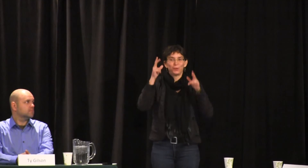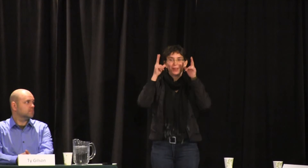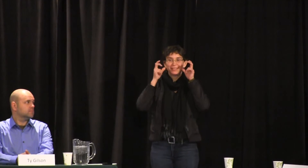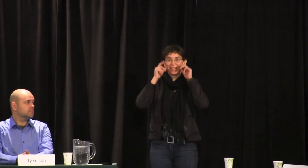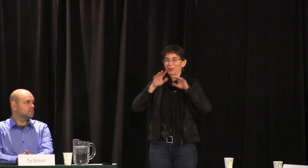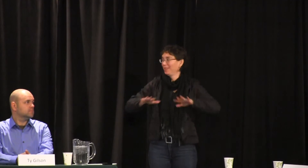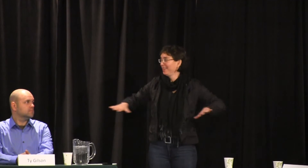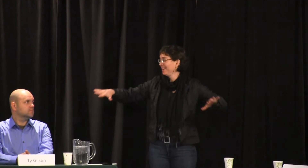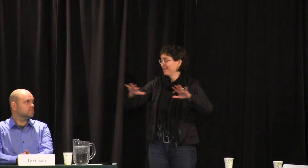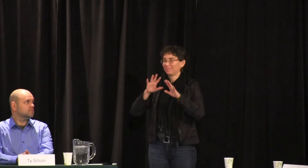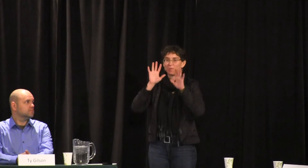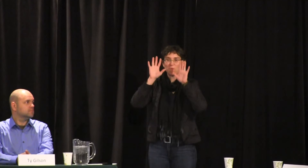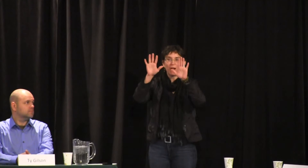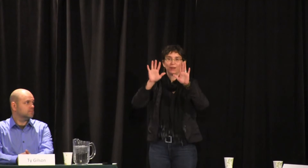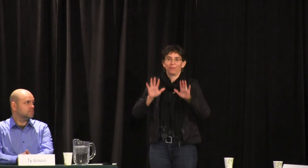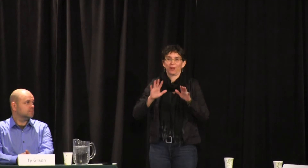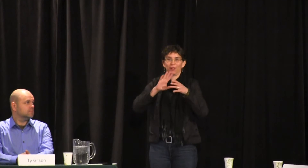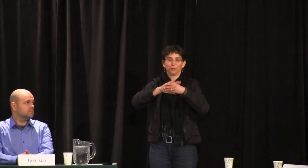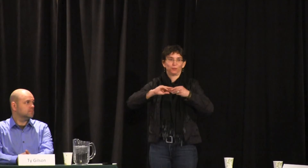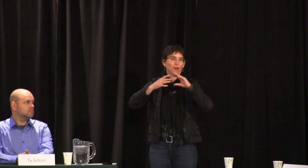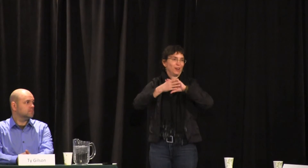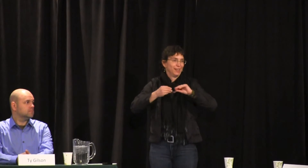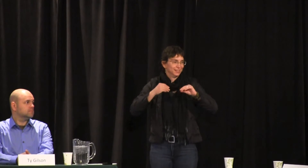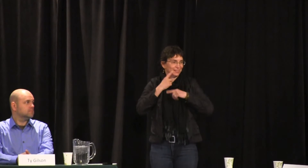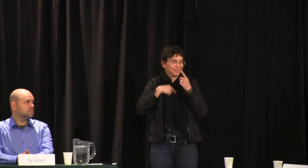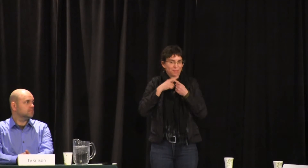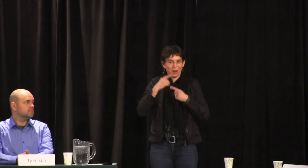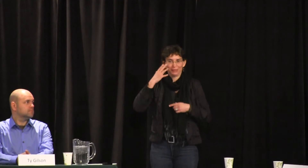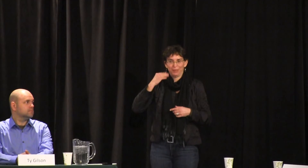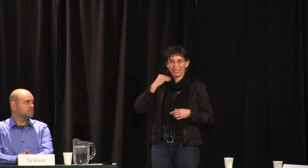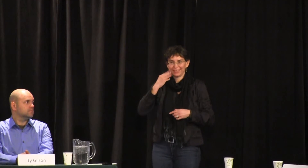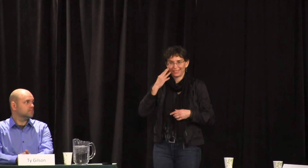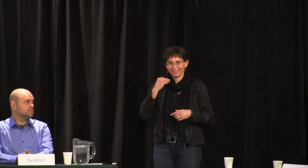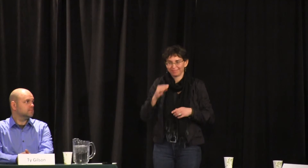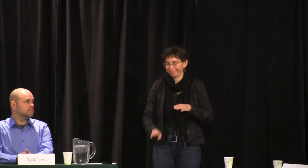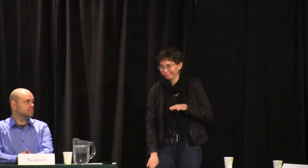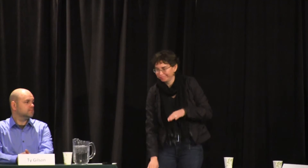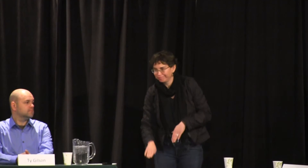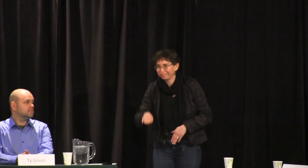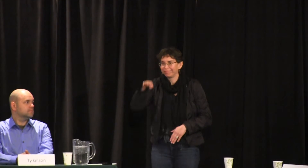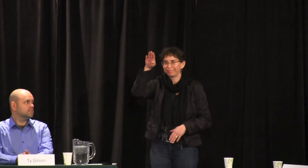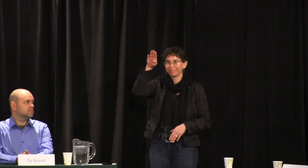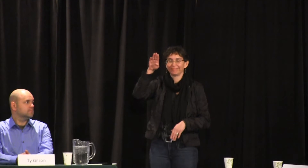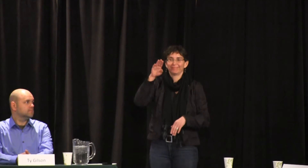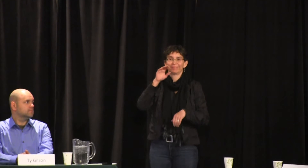It's an exciting moment for all of us to hear this wonderful stories -- their wonderful stories and their experiences.